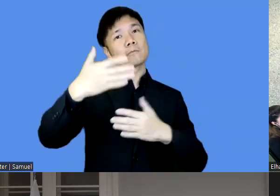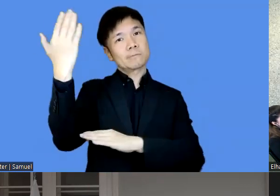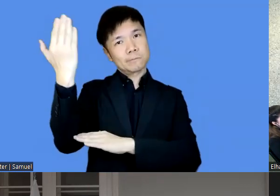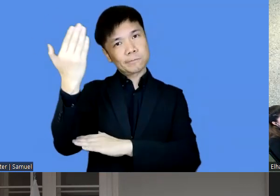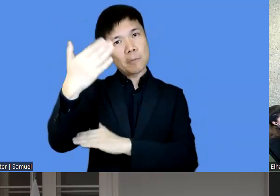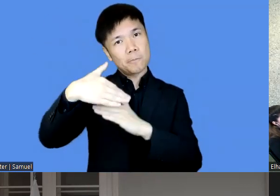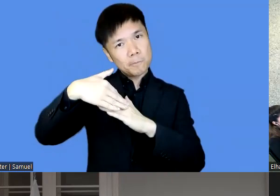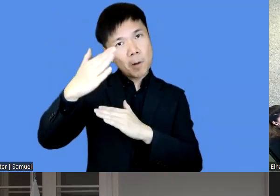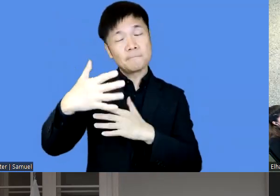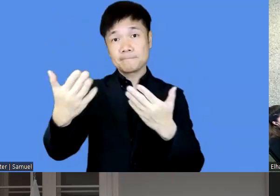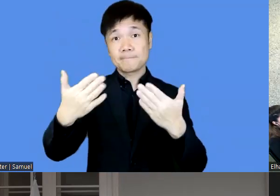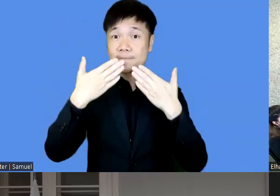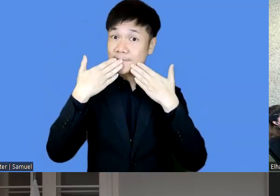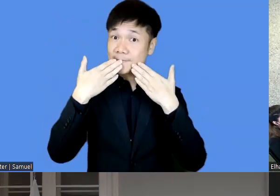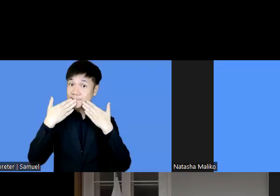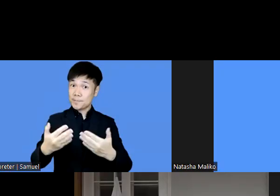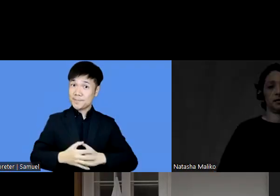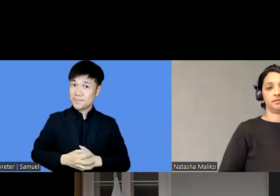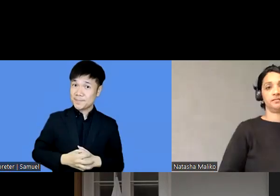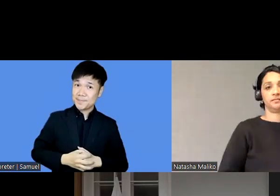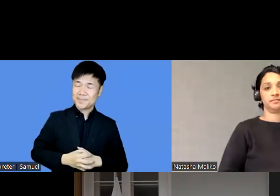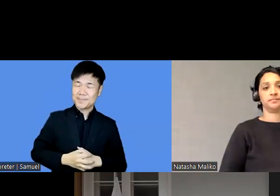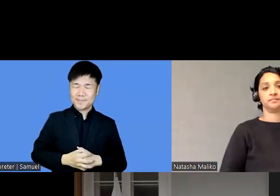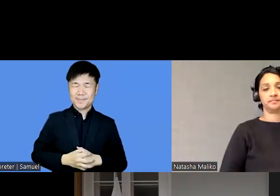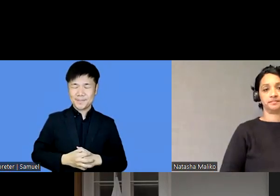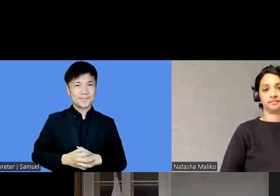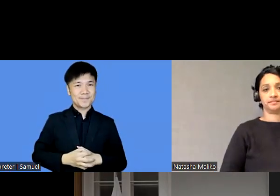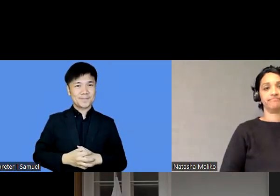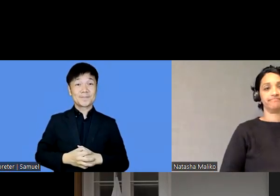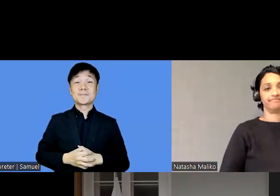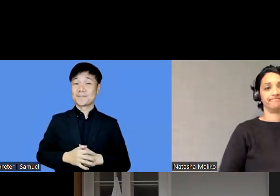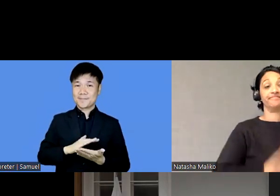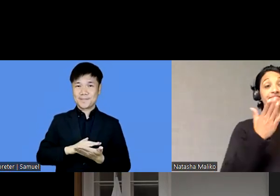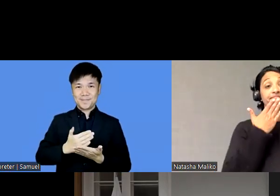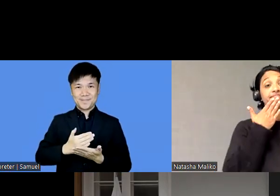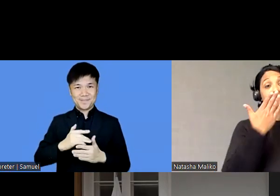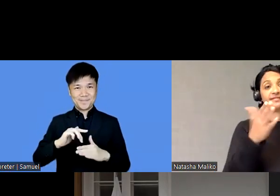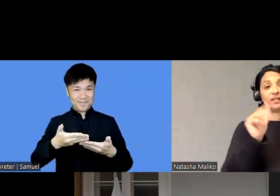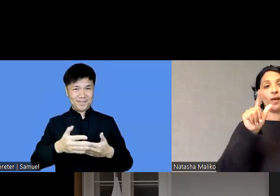Elham Youssefian: Thank you so much, Alexandre, for this great input.